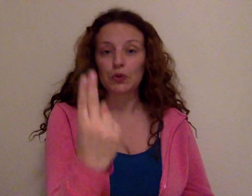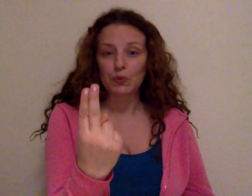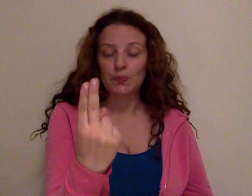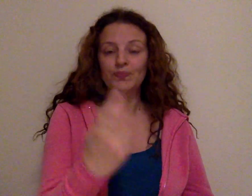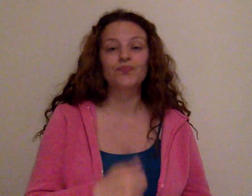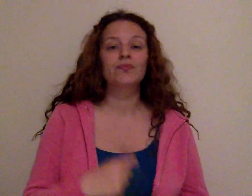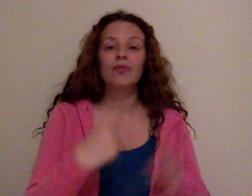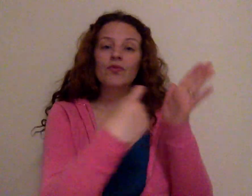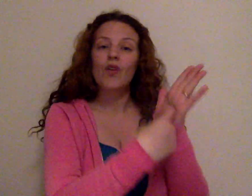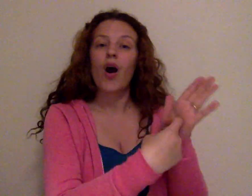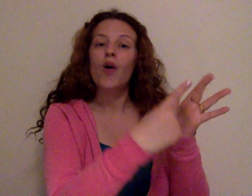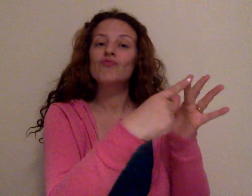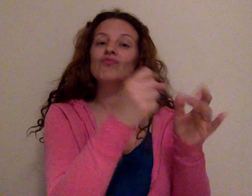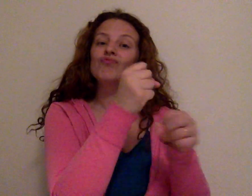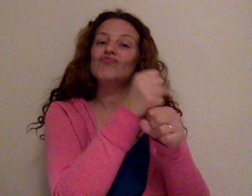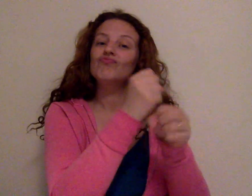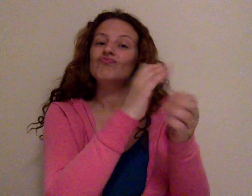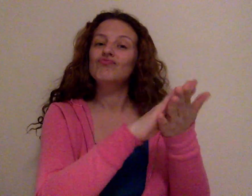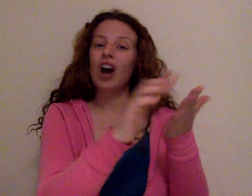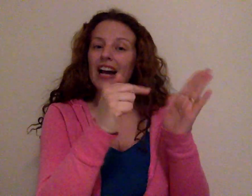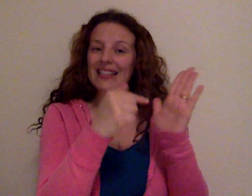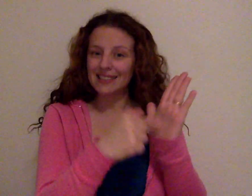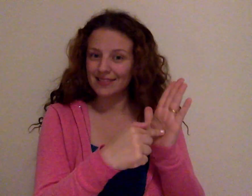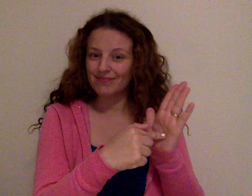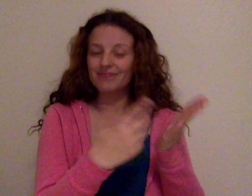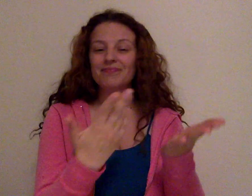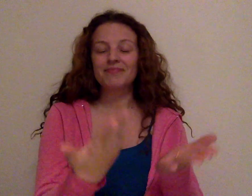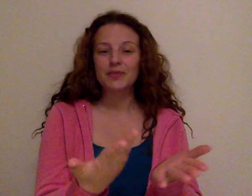Number 2 Right